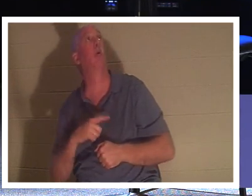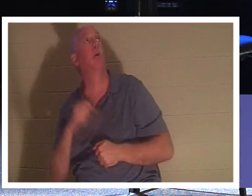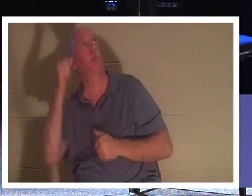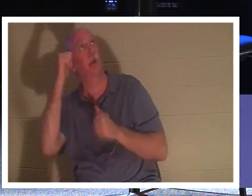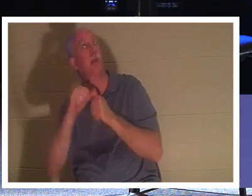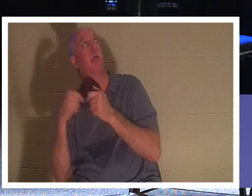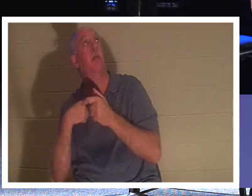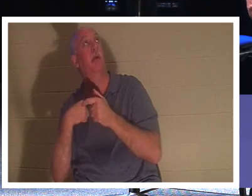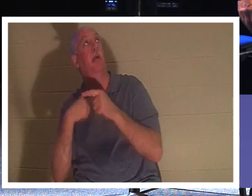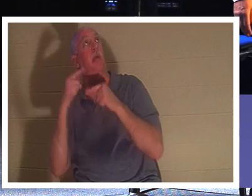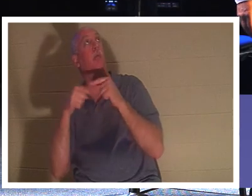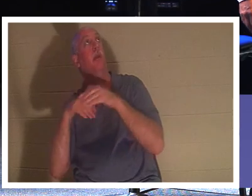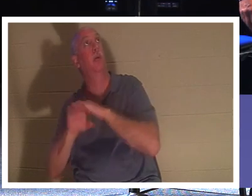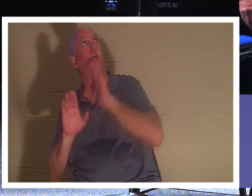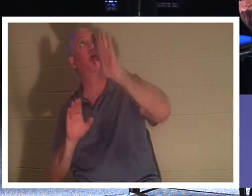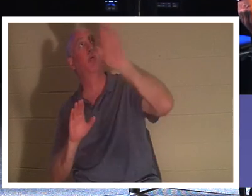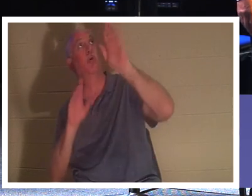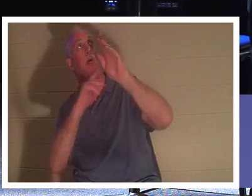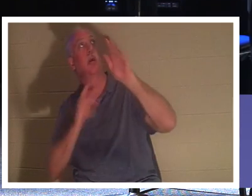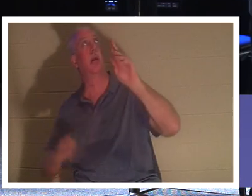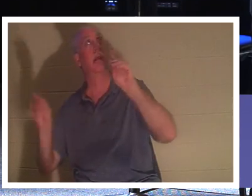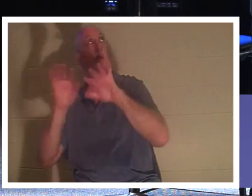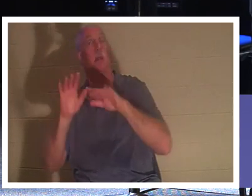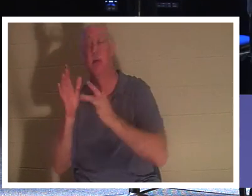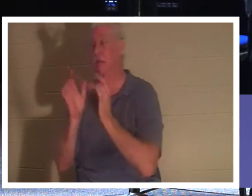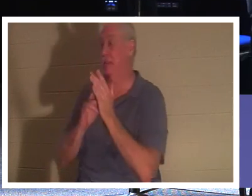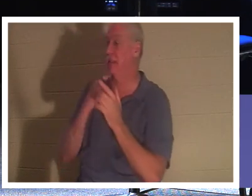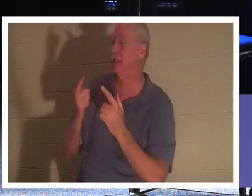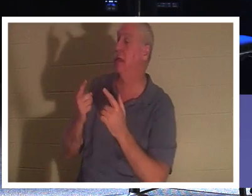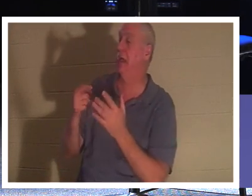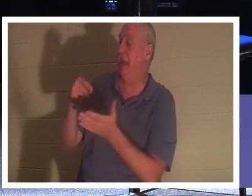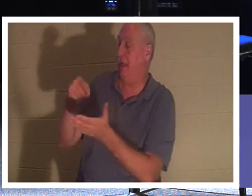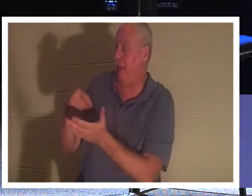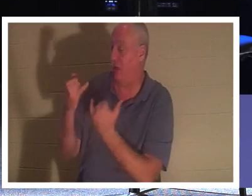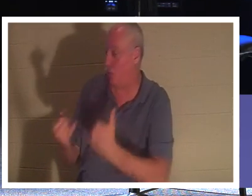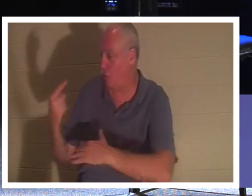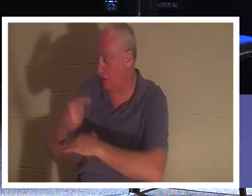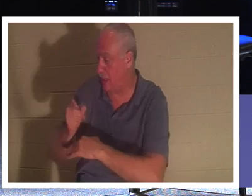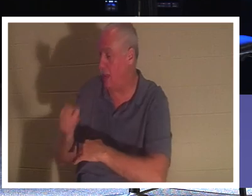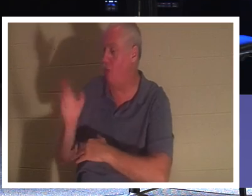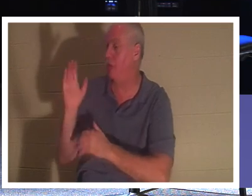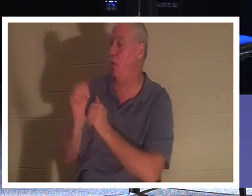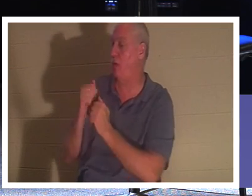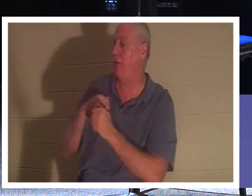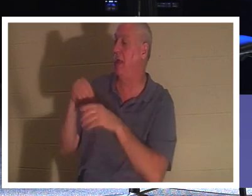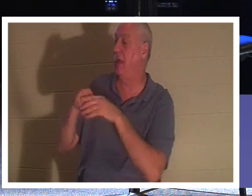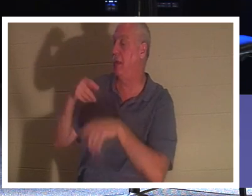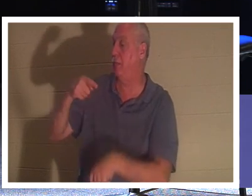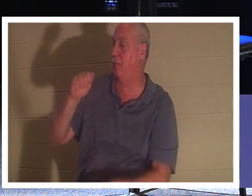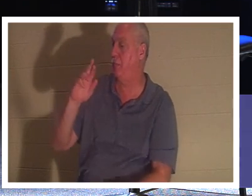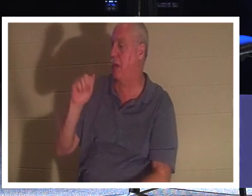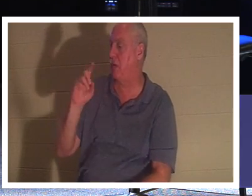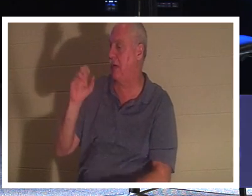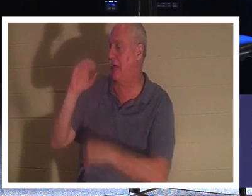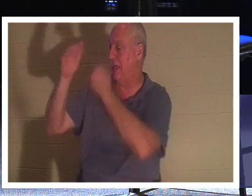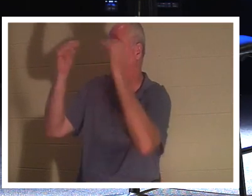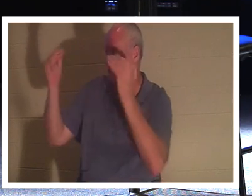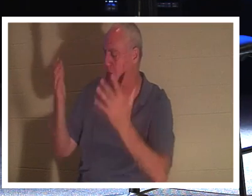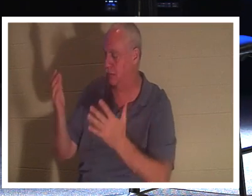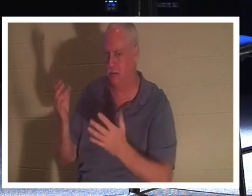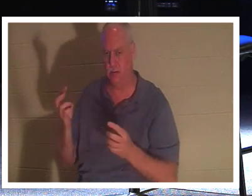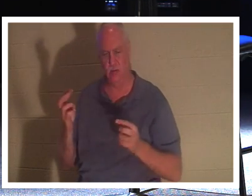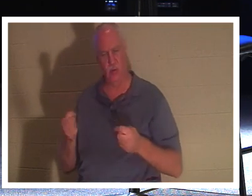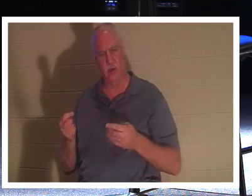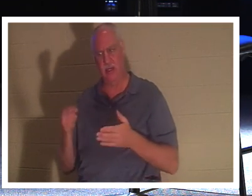what did Jesus say to him? "This day shall you be with Me in paradise". Oh, this day You mean to say.